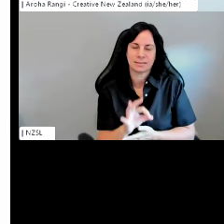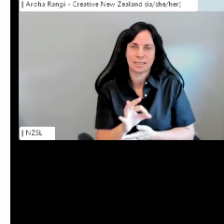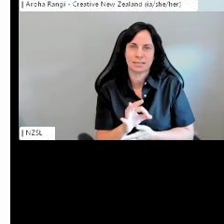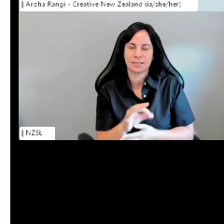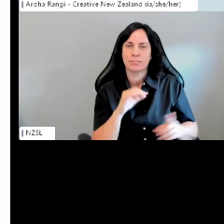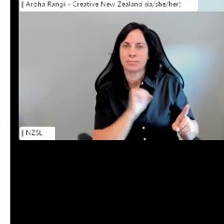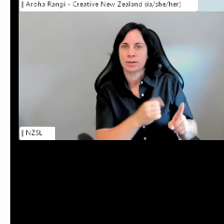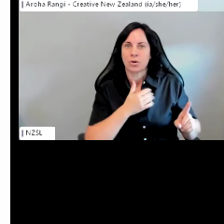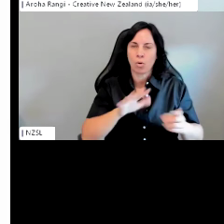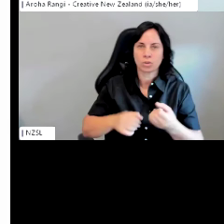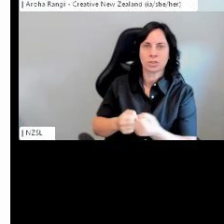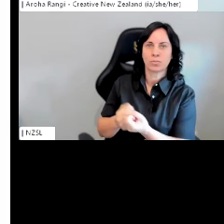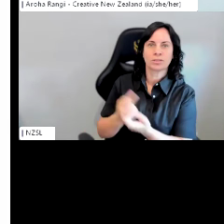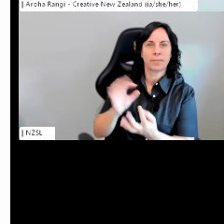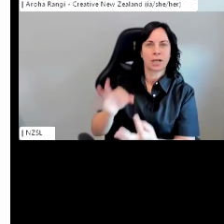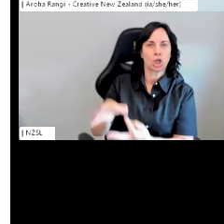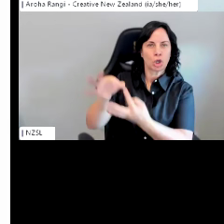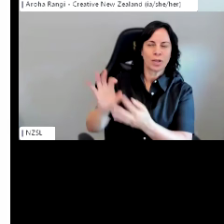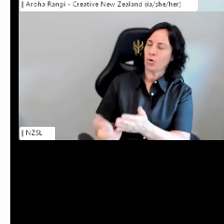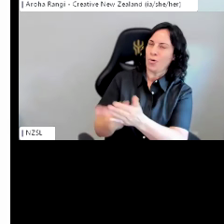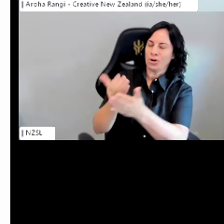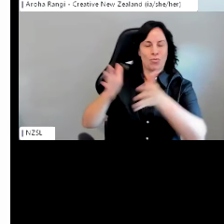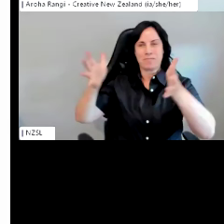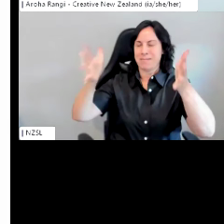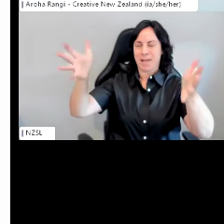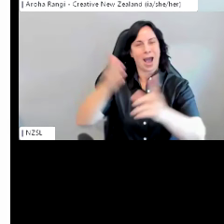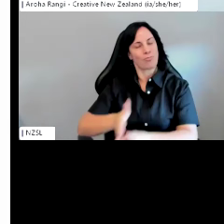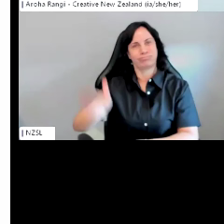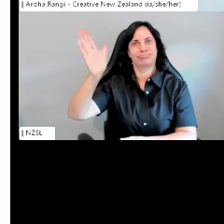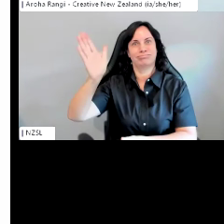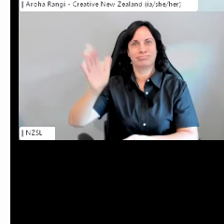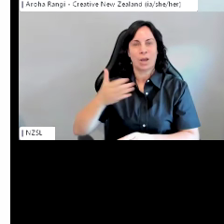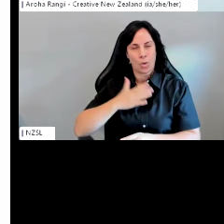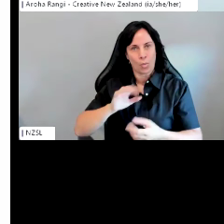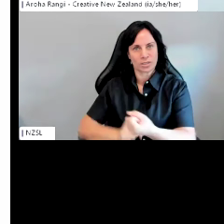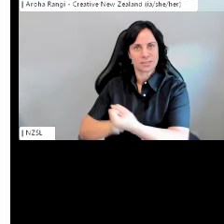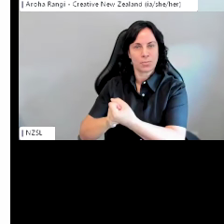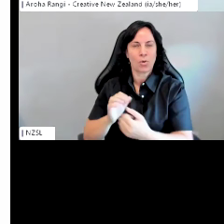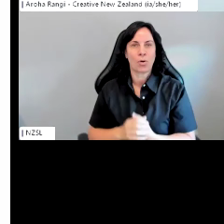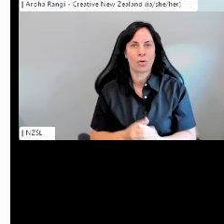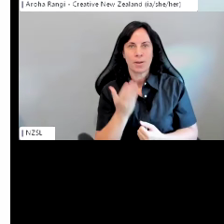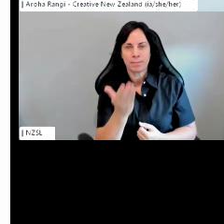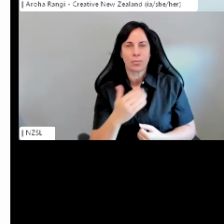support something unique or new or cutting edge. Um and and you know you need to be funny or clever